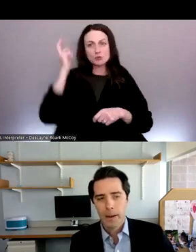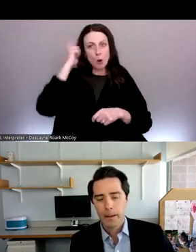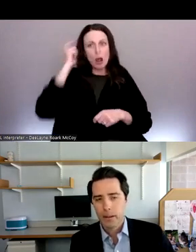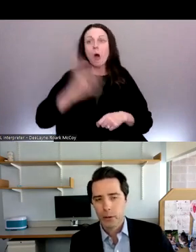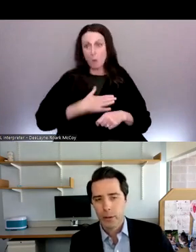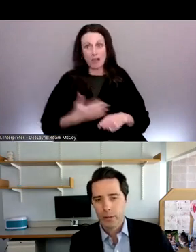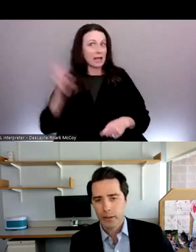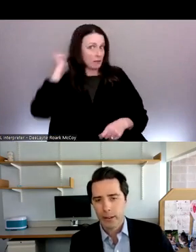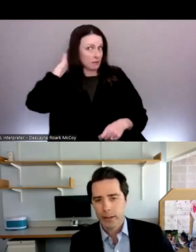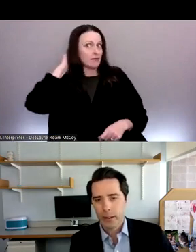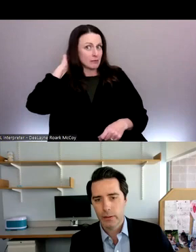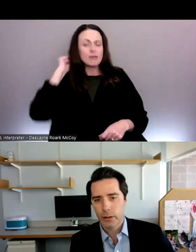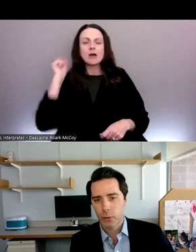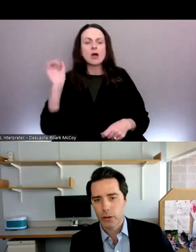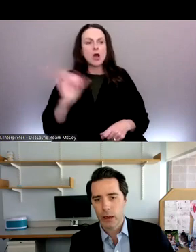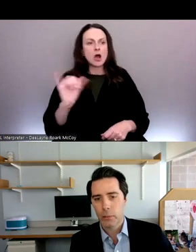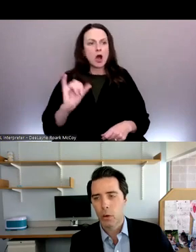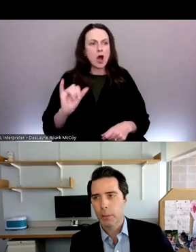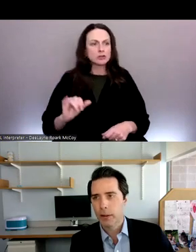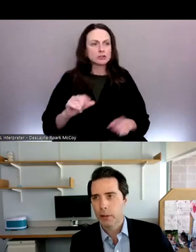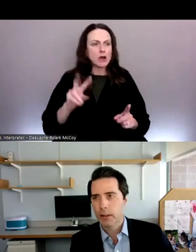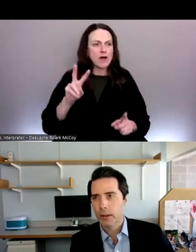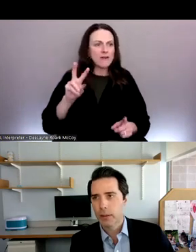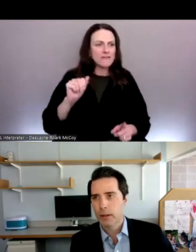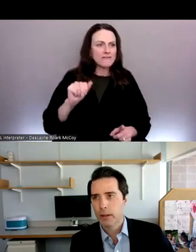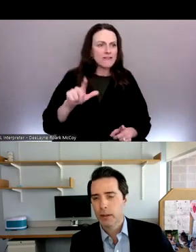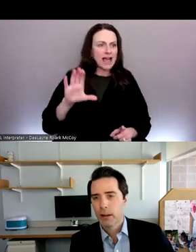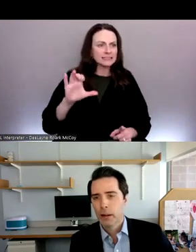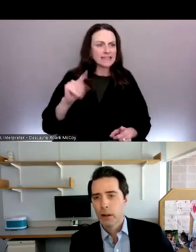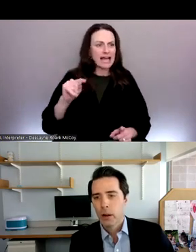and then I told you about valgan cyclovir and we'll talk more about gene